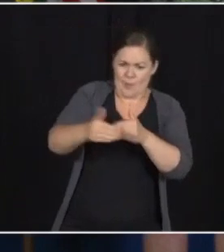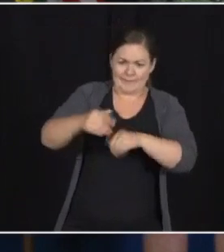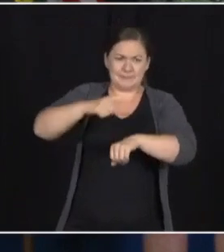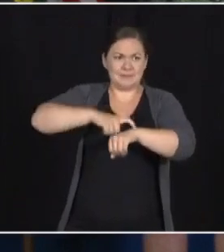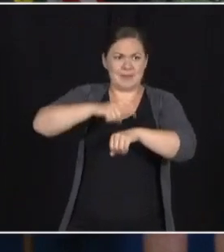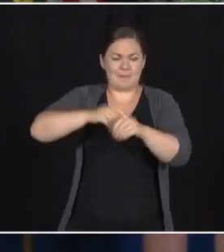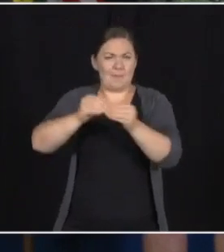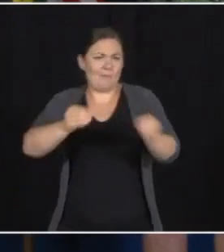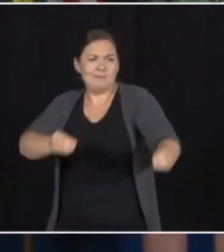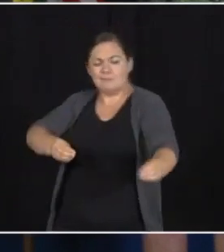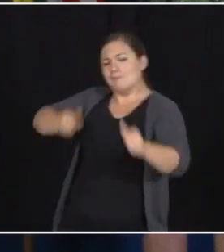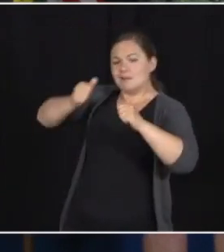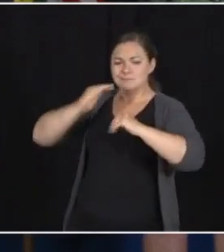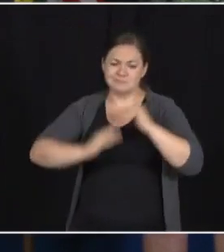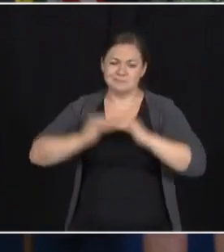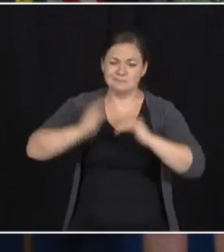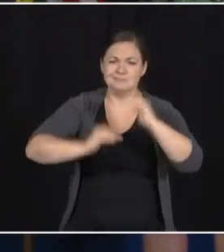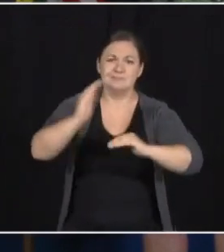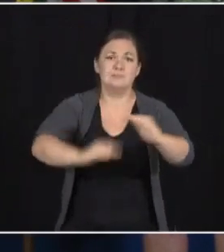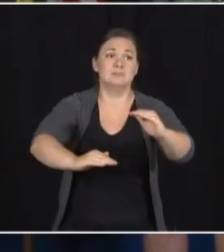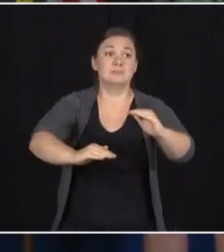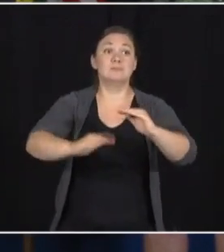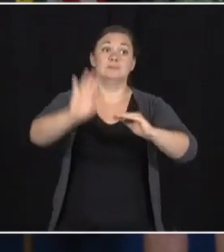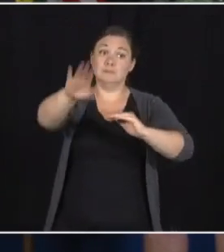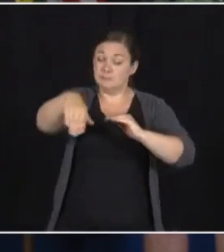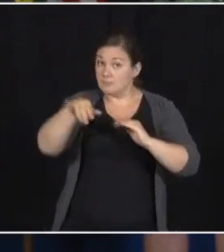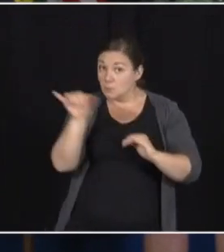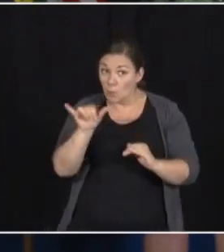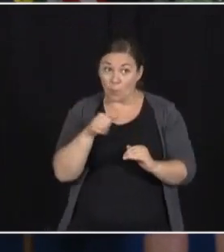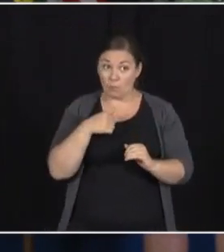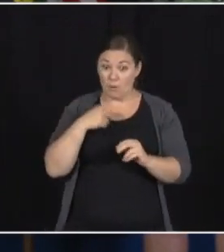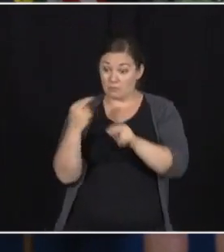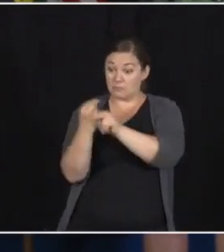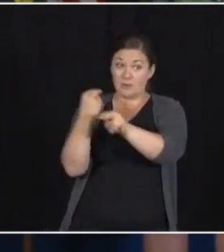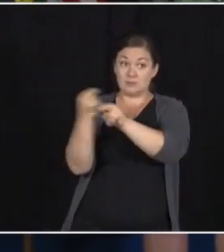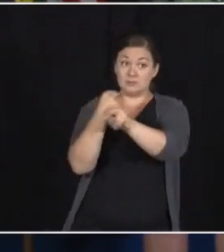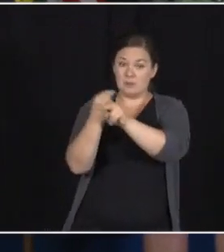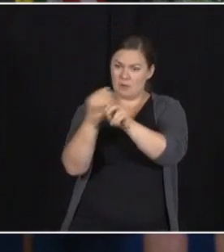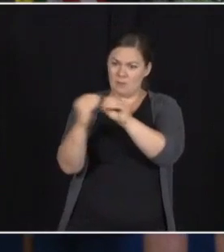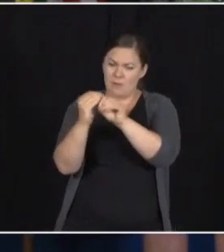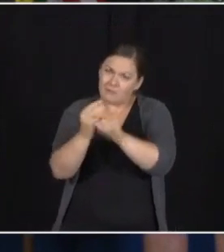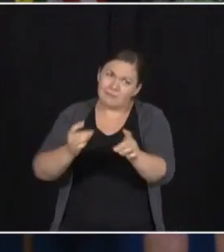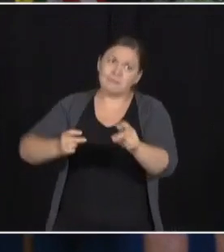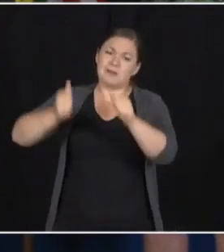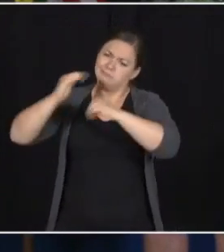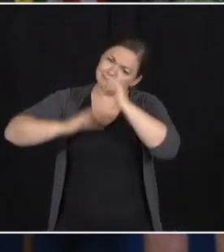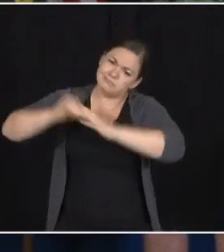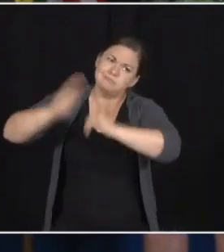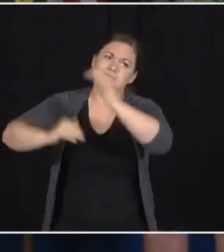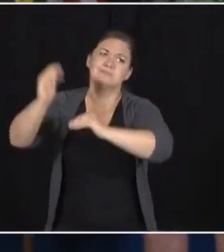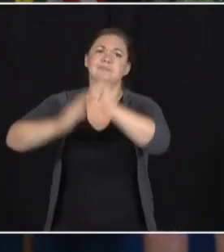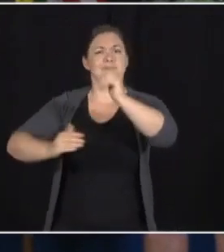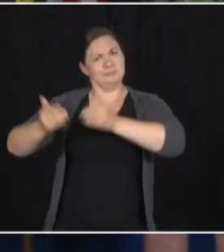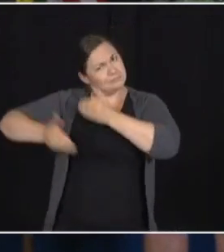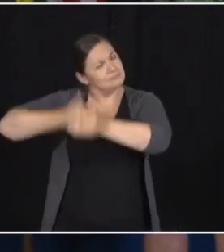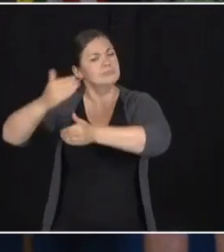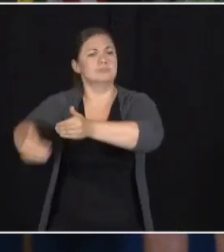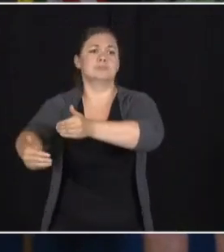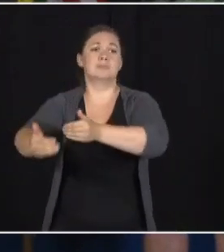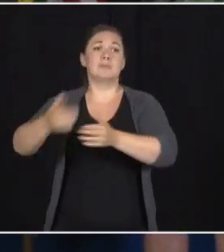developing the tools we need to help us accelerate major highway projects as well. For example, shortening the time frames